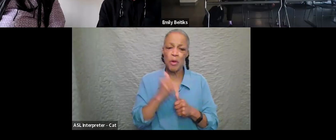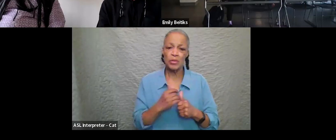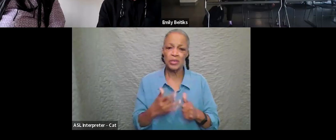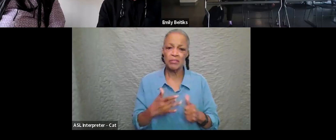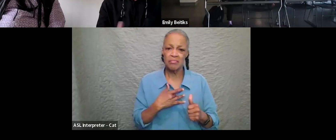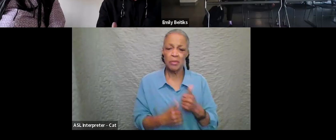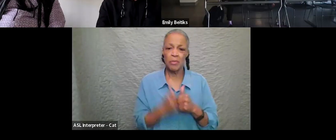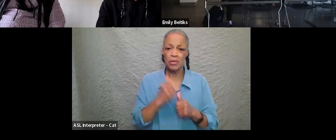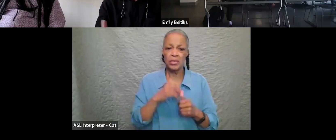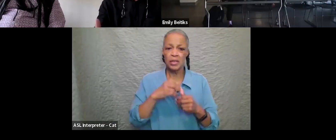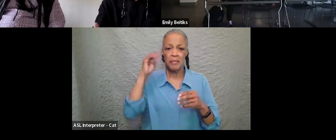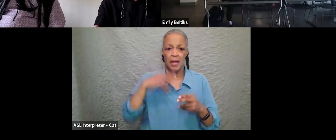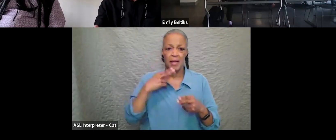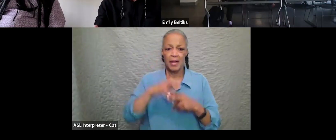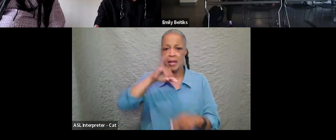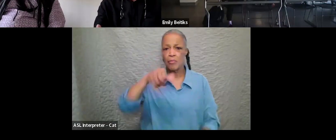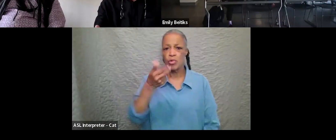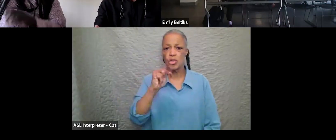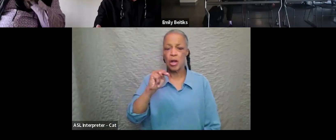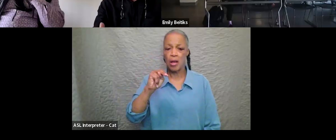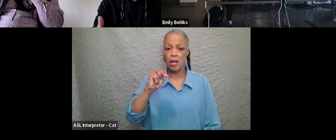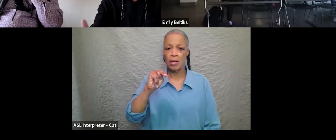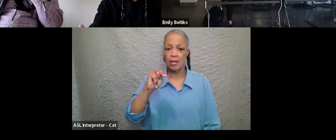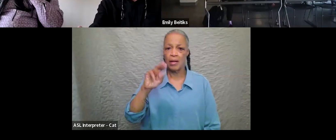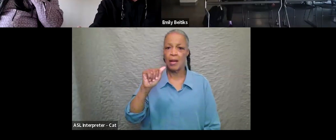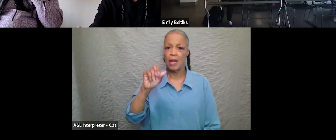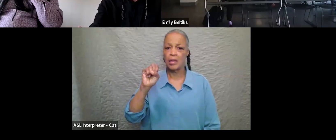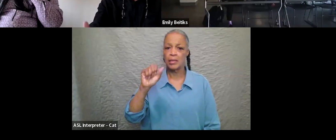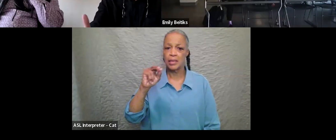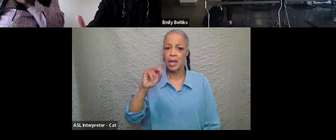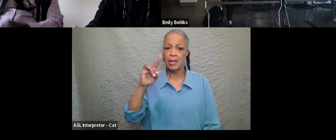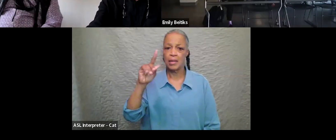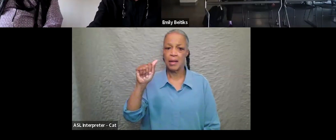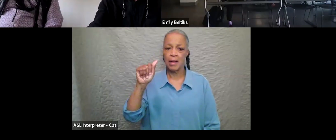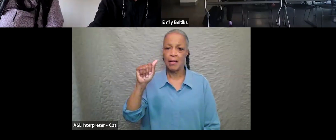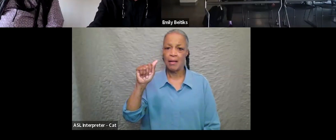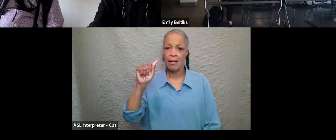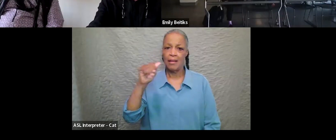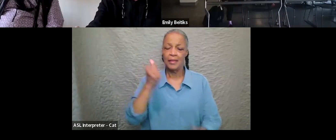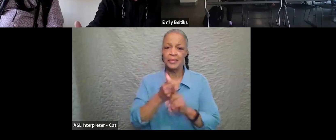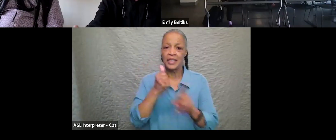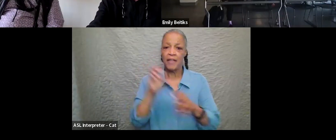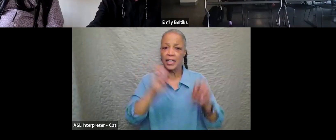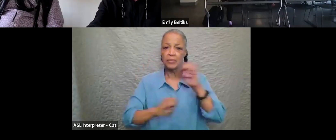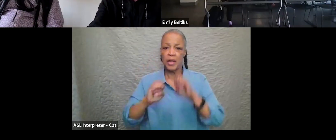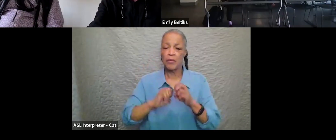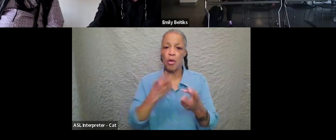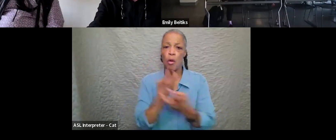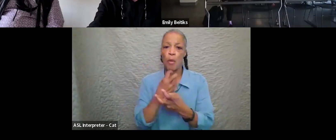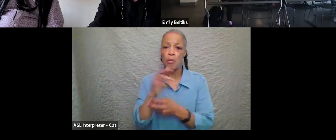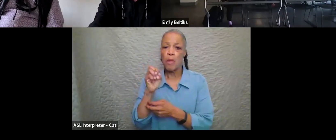who spoke out about an experimental bone marrow transplant at the Fred Hutchinson Cancer Center,